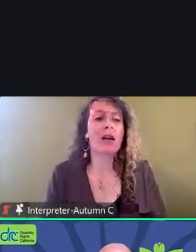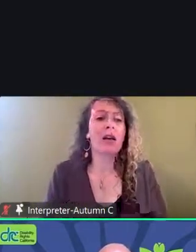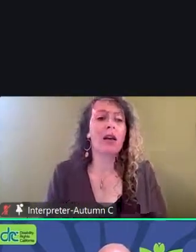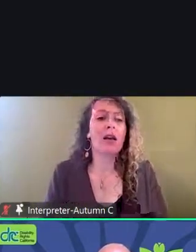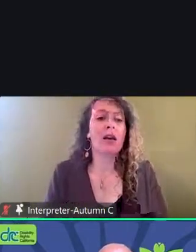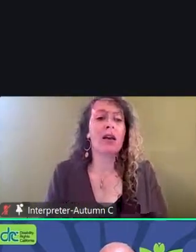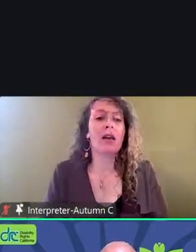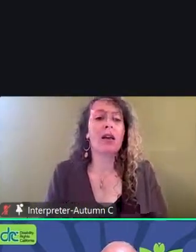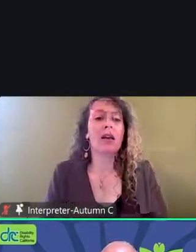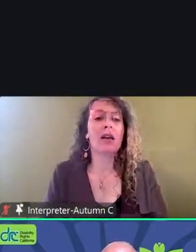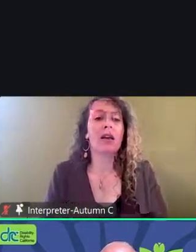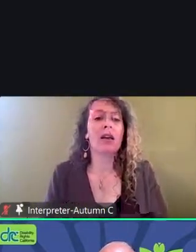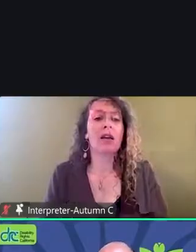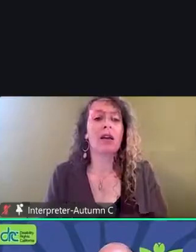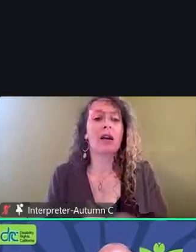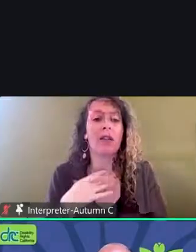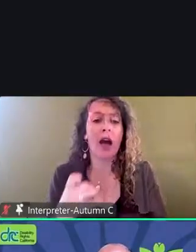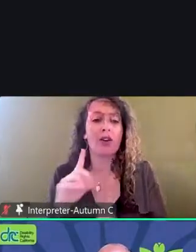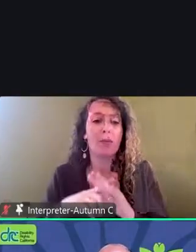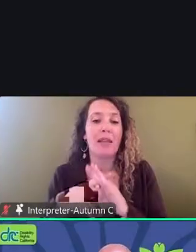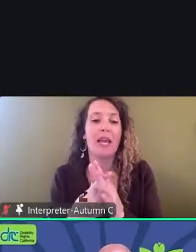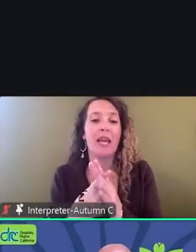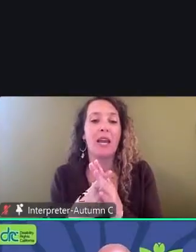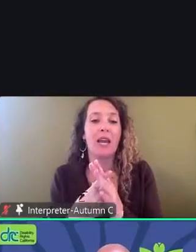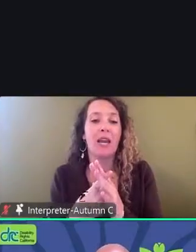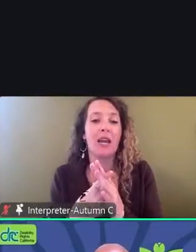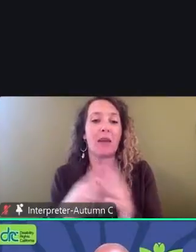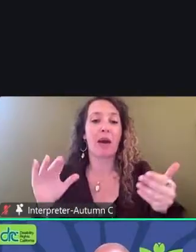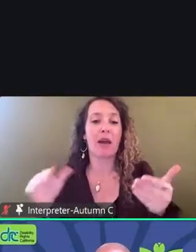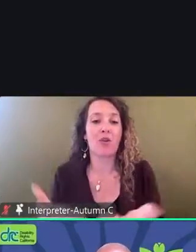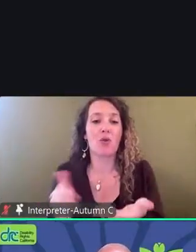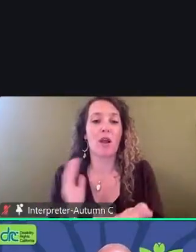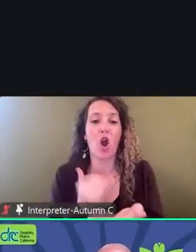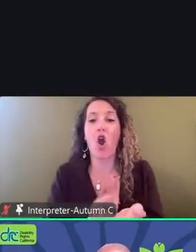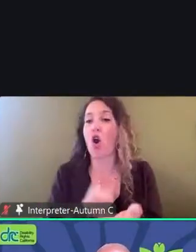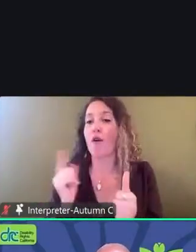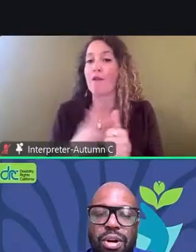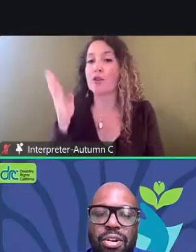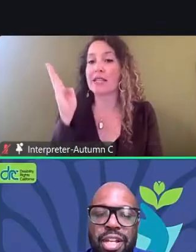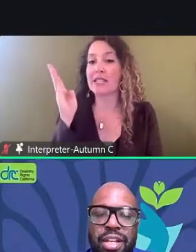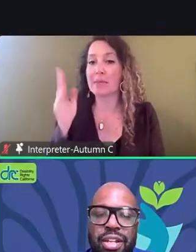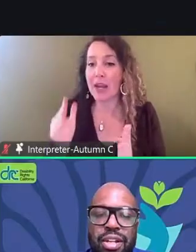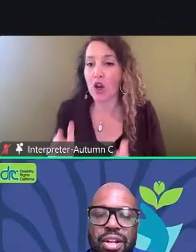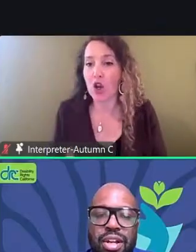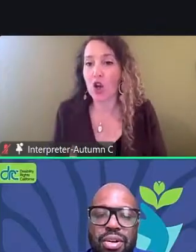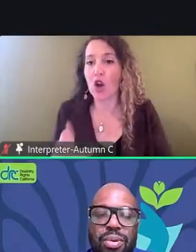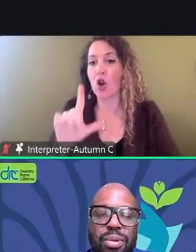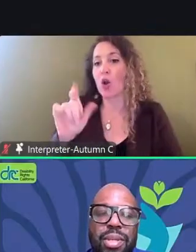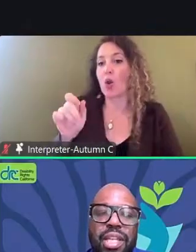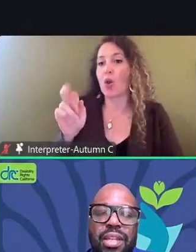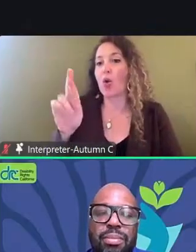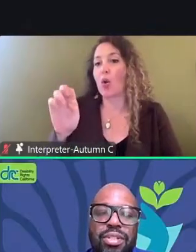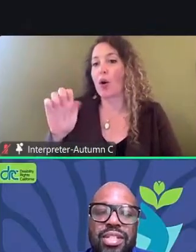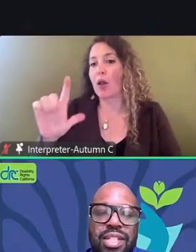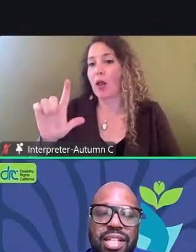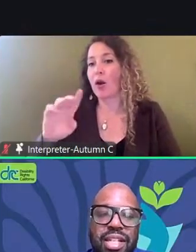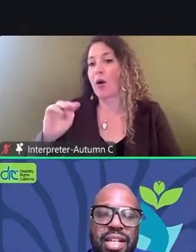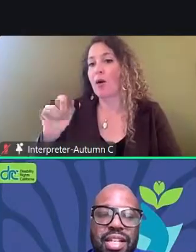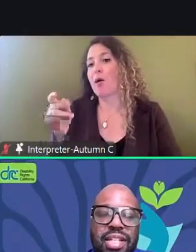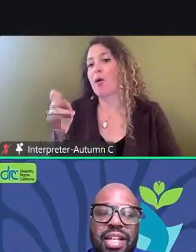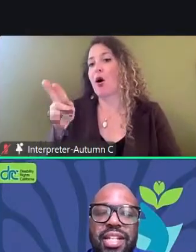and I'd like to begin by introducing our first speaker, Laurel Maury, who will be presenting